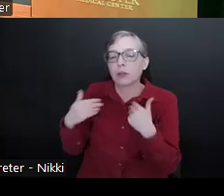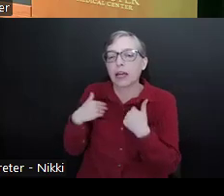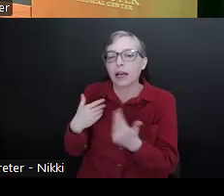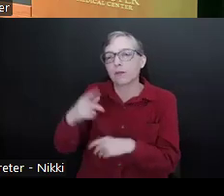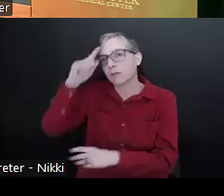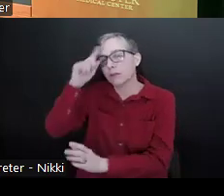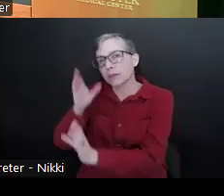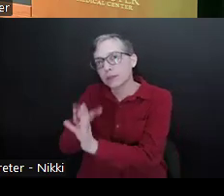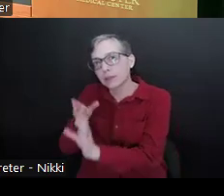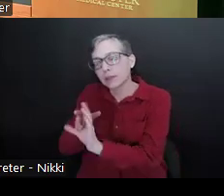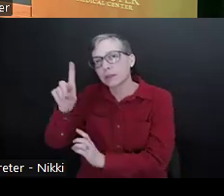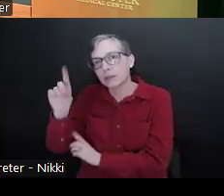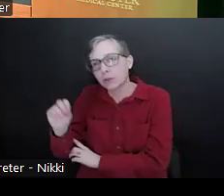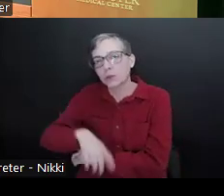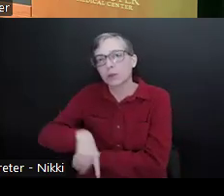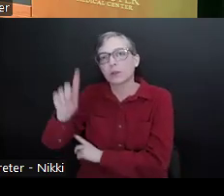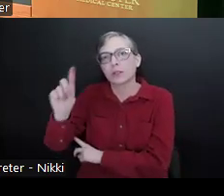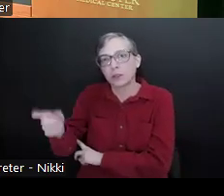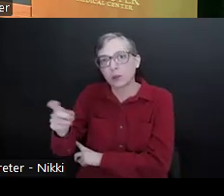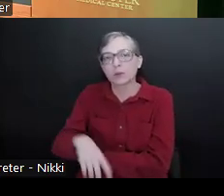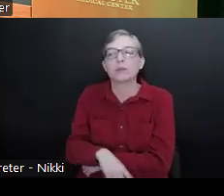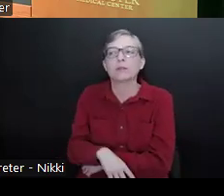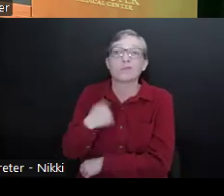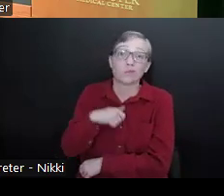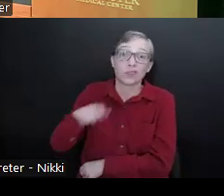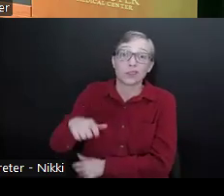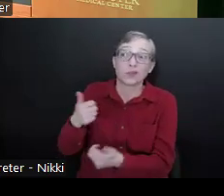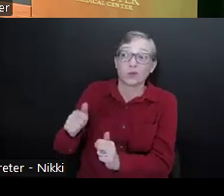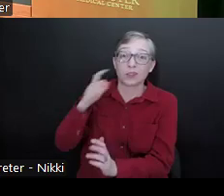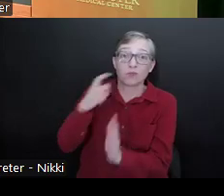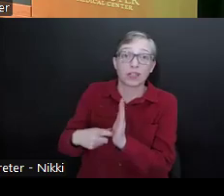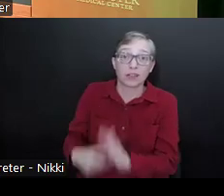disorders we should be trying to recognize them uh we should be screening people we should be